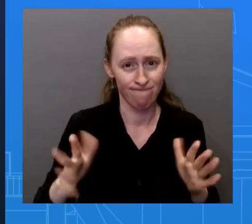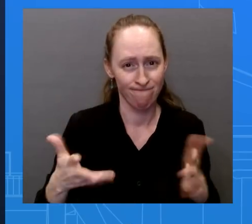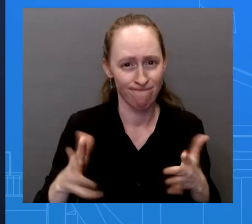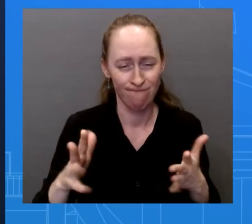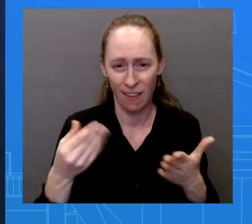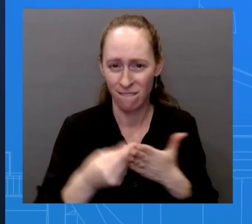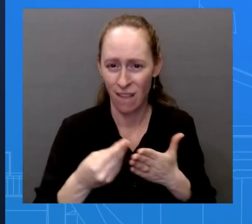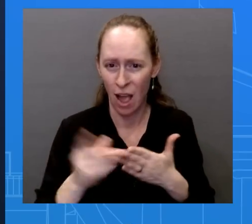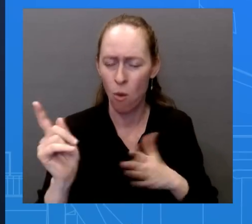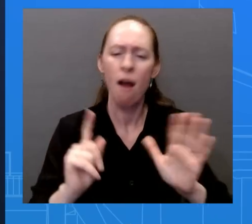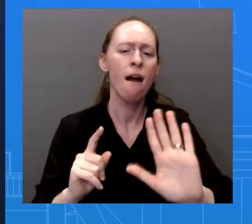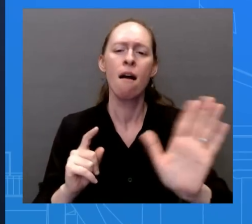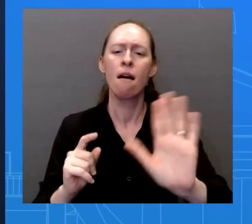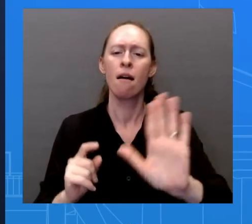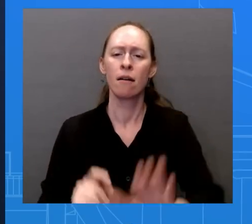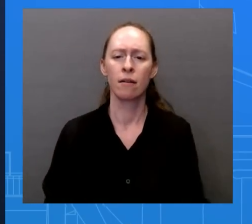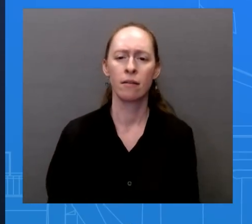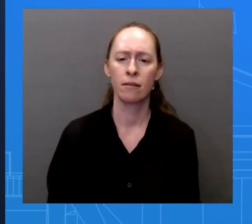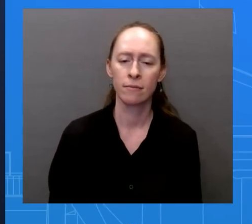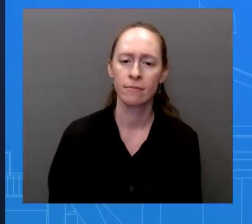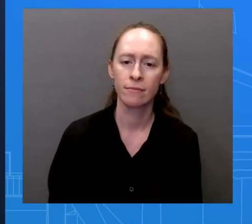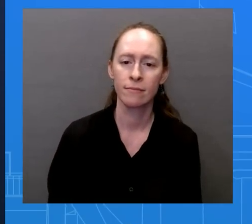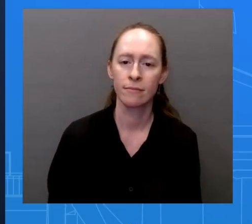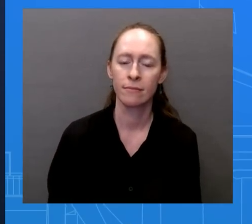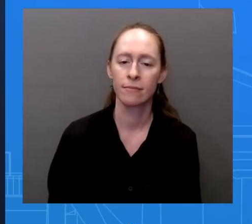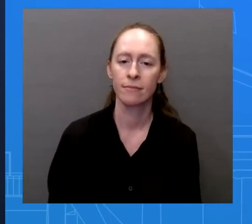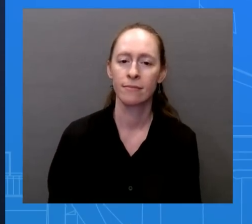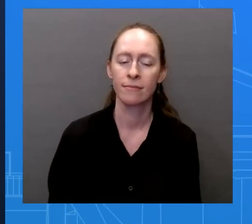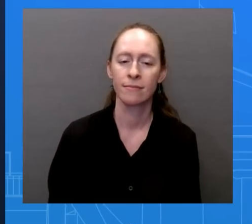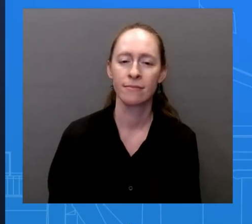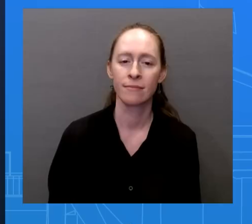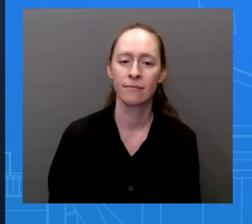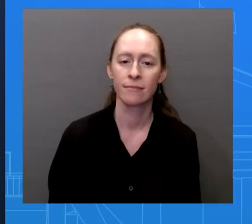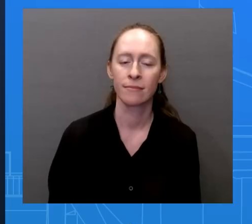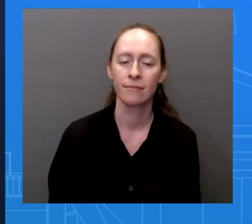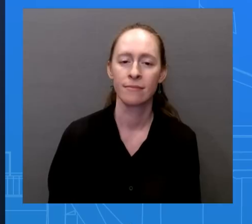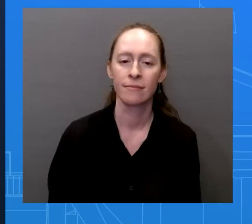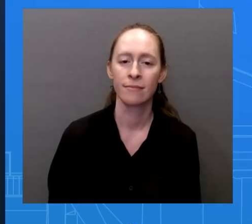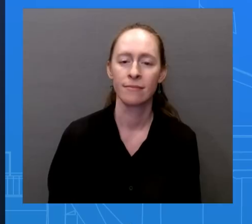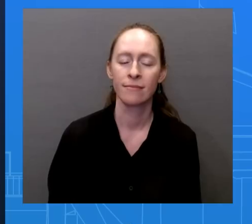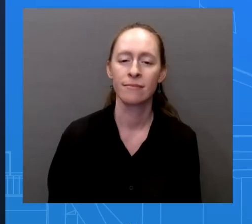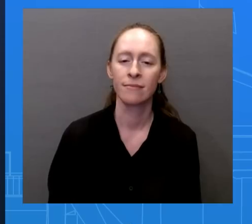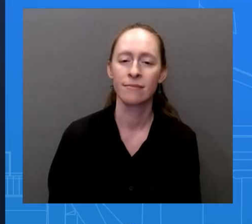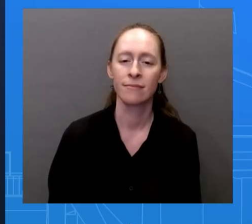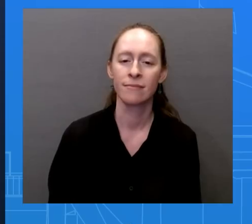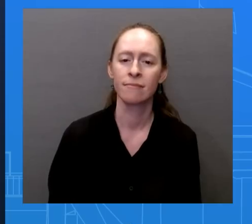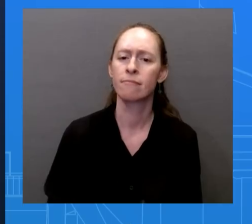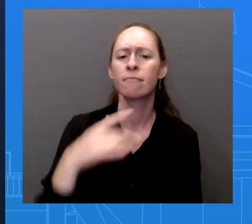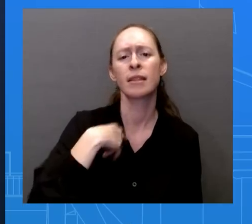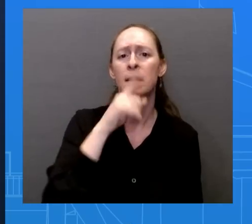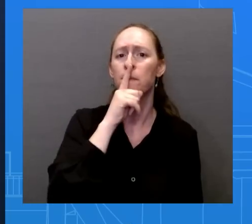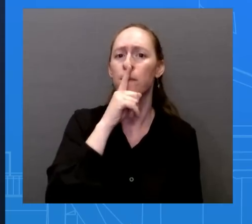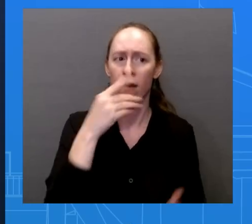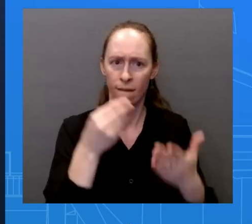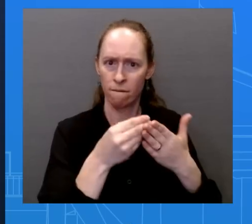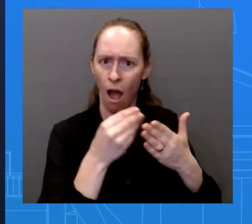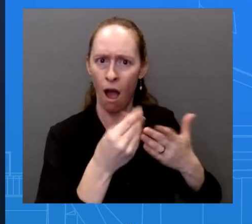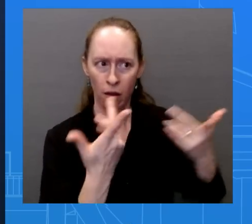and I still think it's really important -- that we have enough vaccines for Americans -- for any American who wants it. And so, when we -- so we had no money.